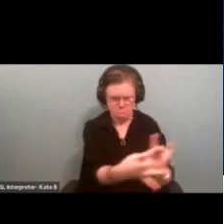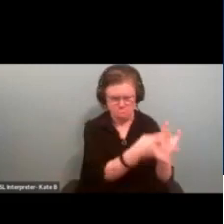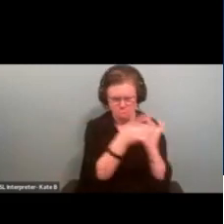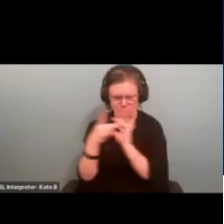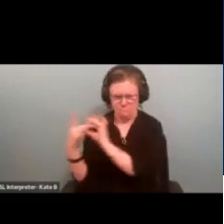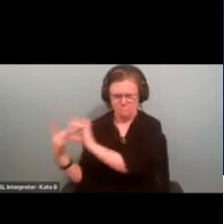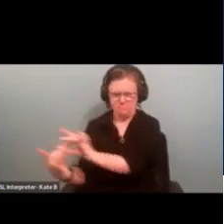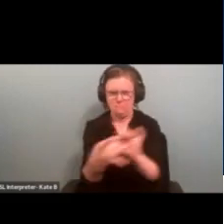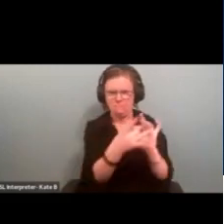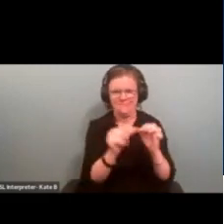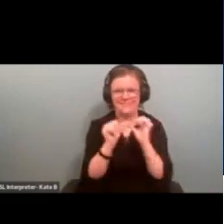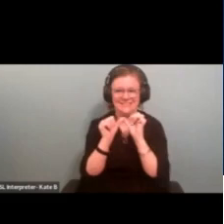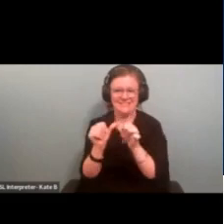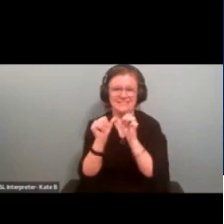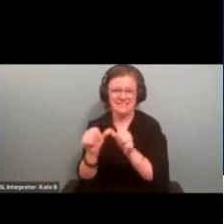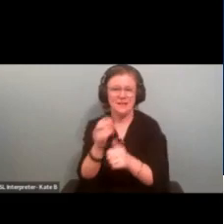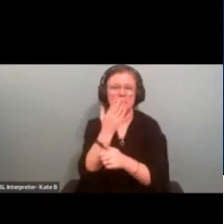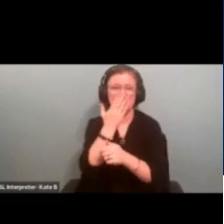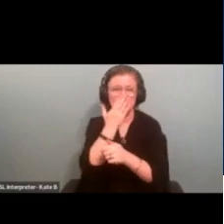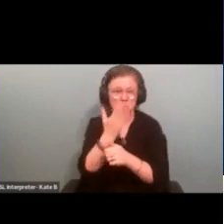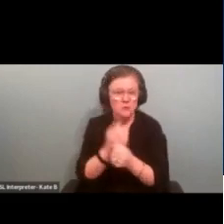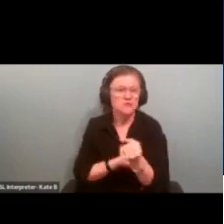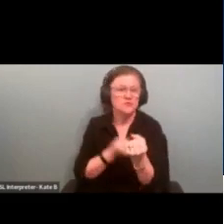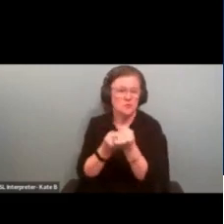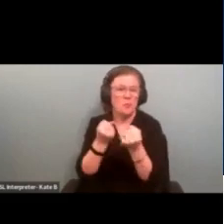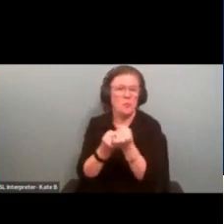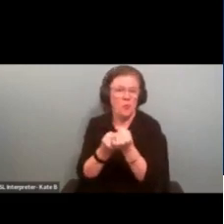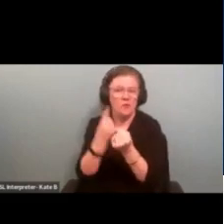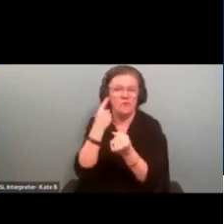and sustaining circles of support for people and families